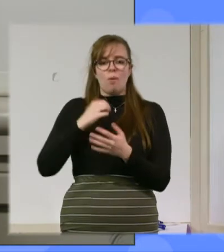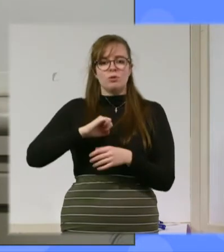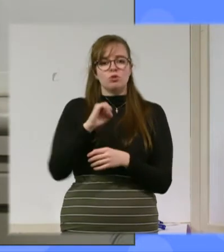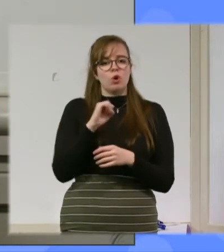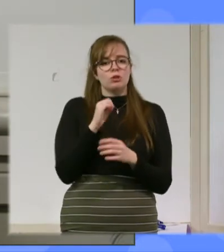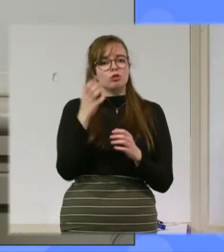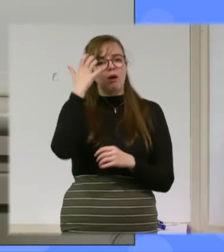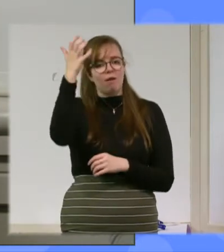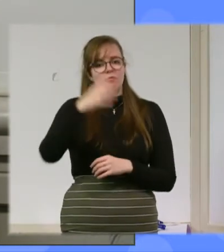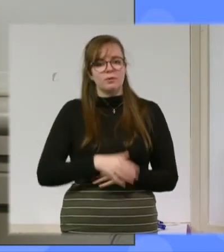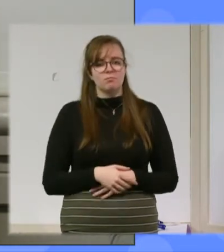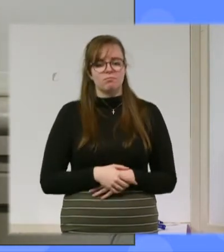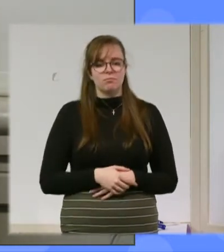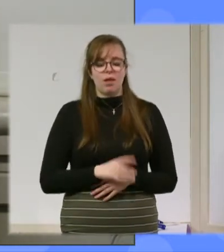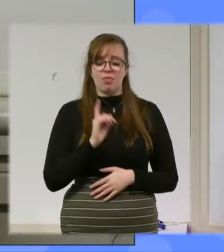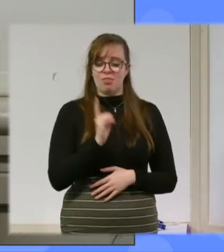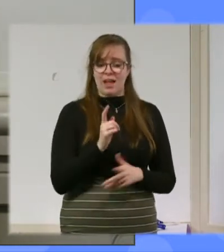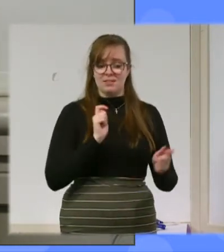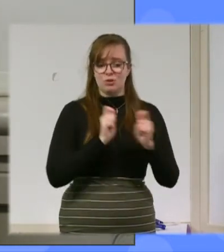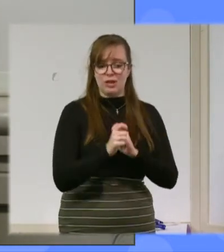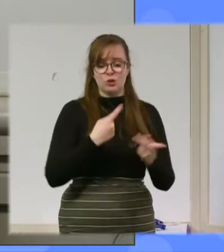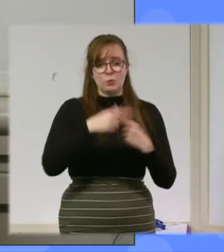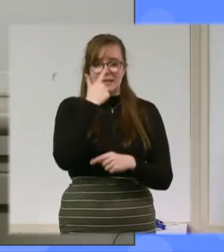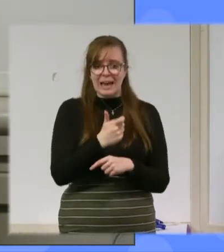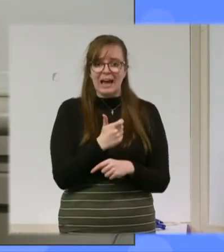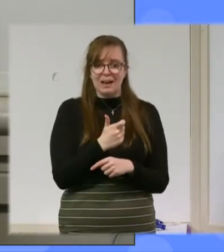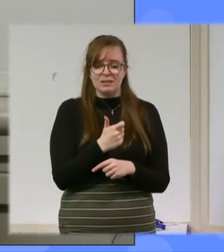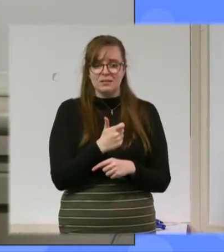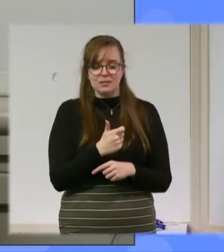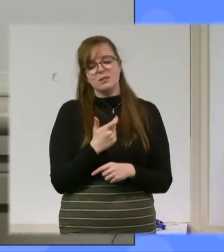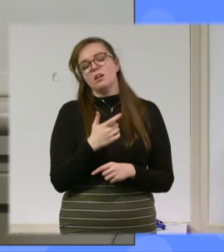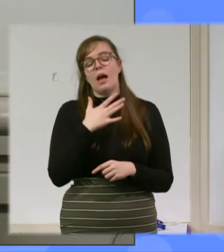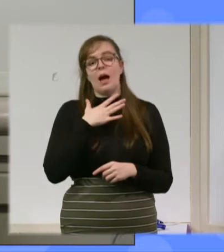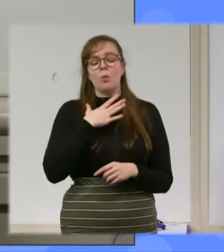those are the kind of changes that we can make and I want to see a Scottish